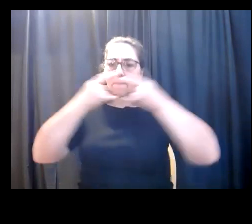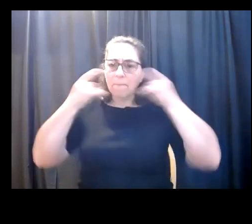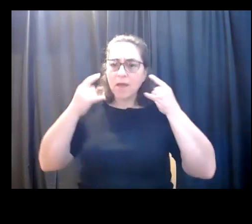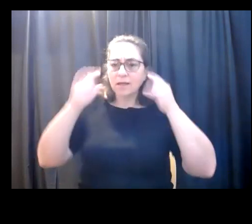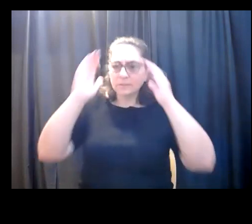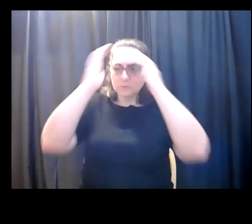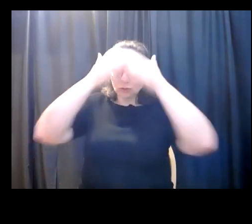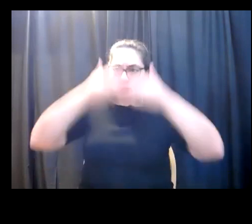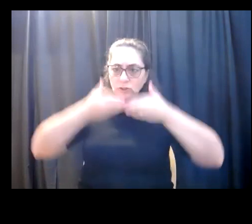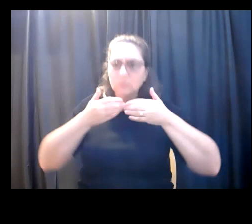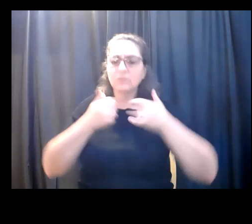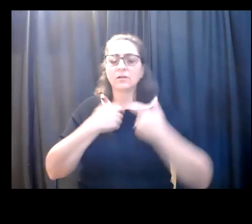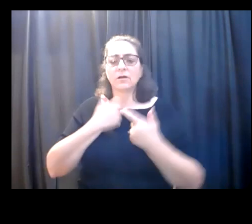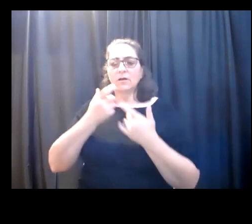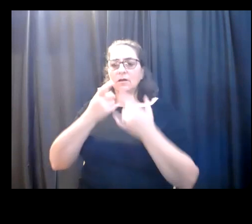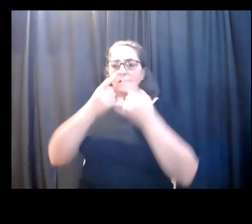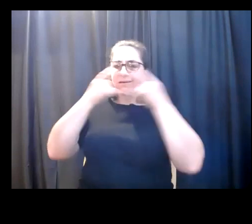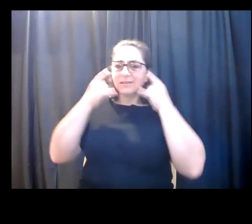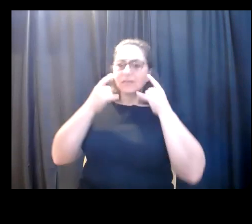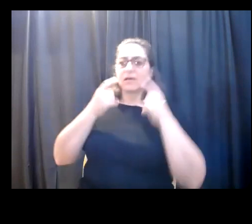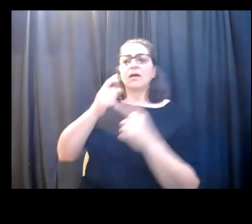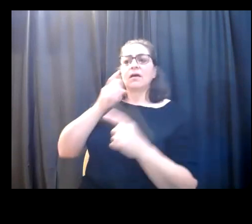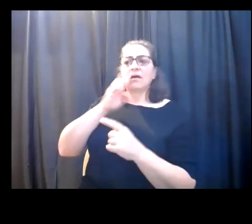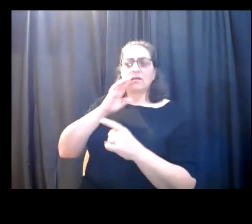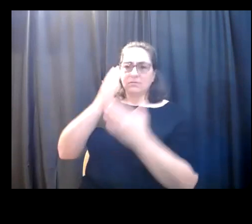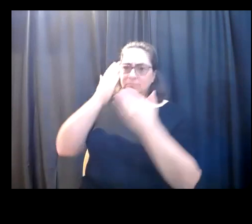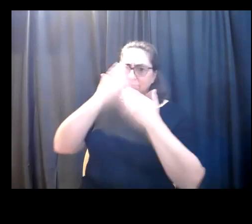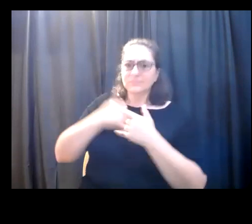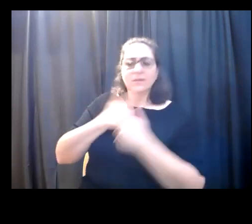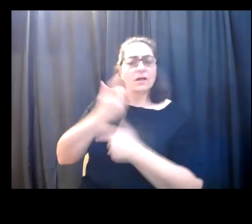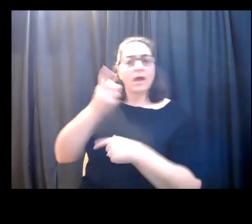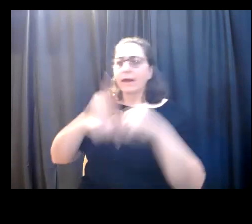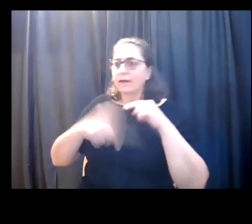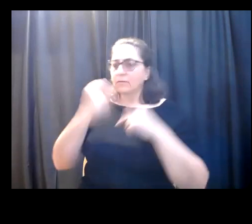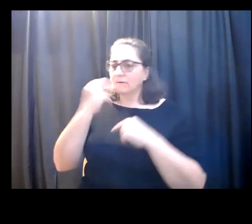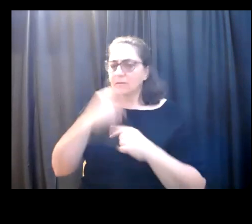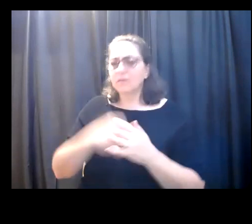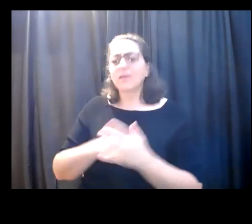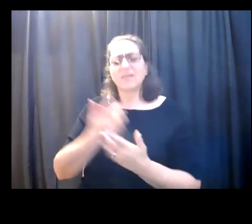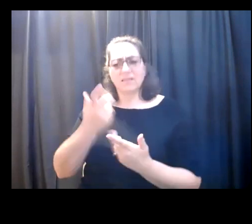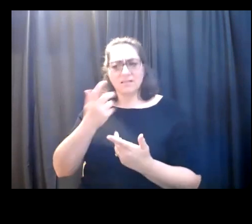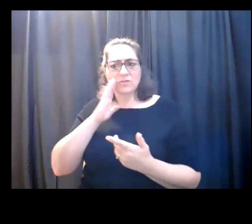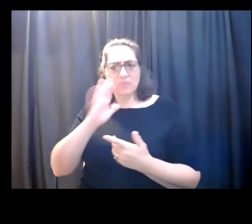Prepare for your appointments. Consider what's going to happen before your visit,